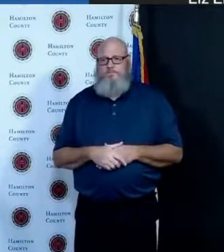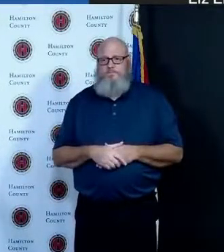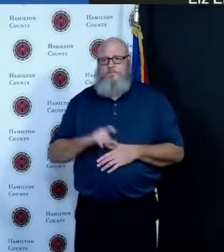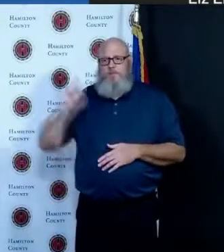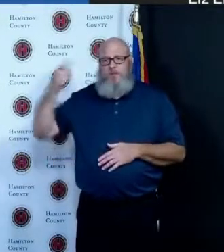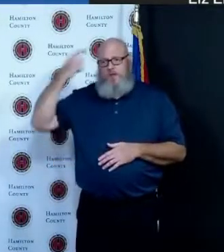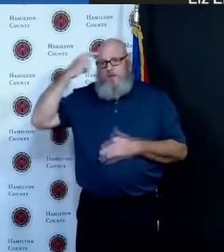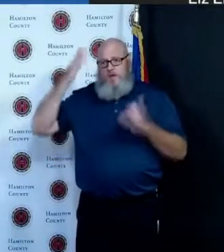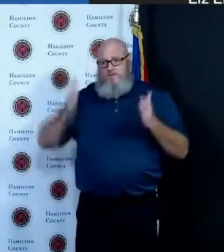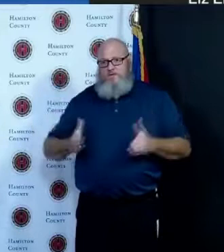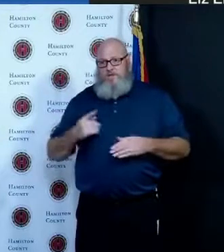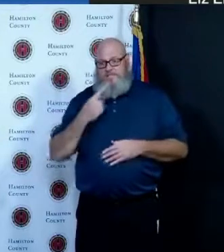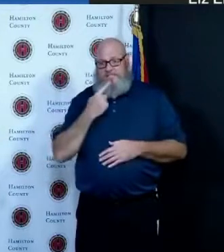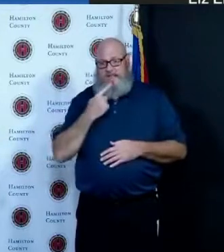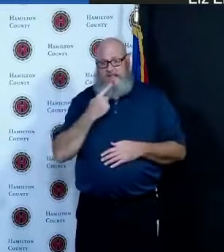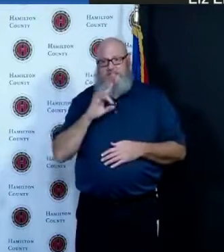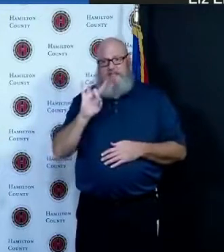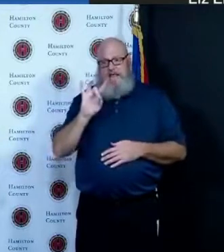and so we are following very closely the Governor's plan